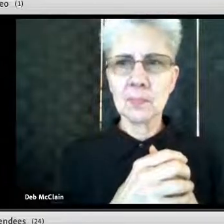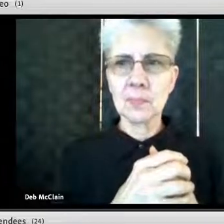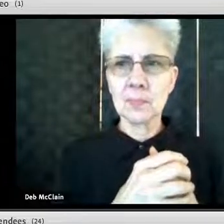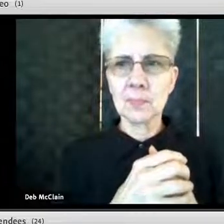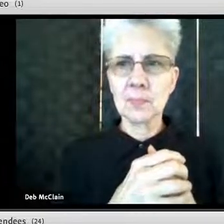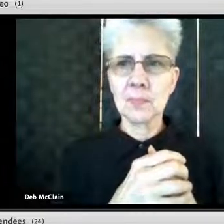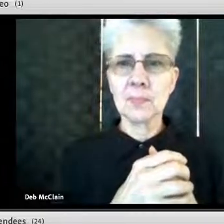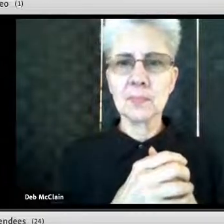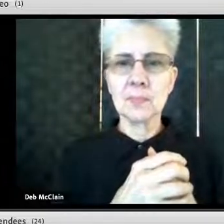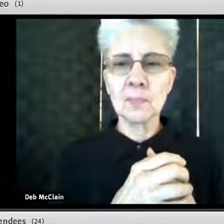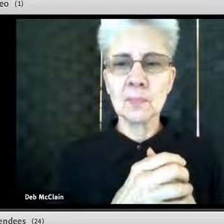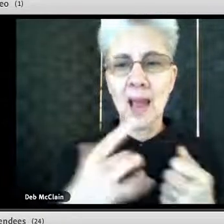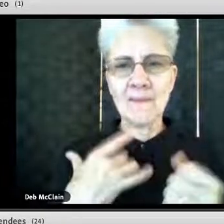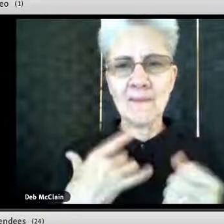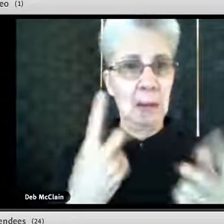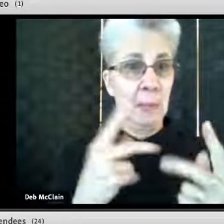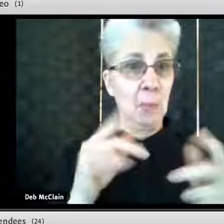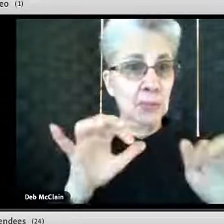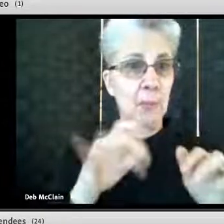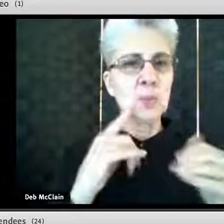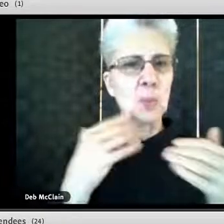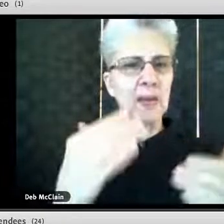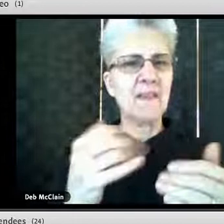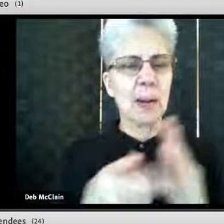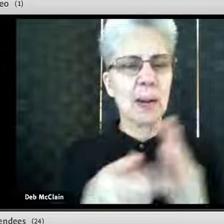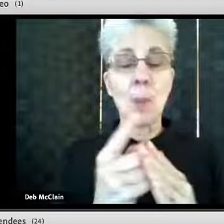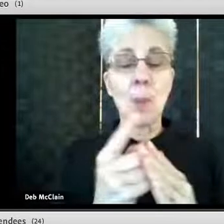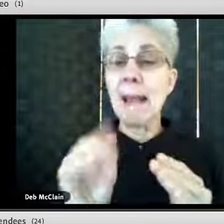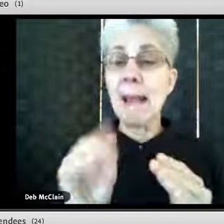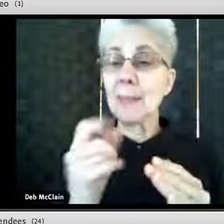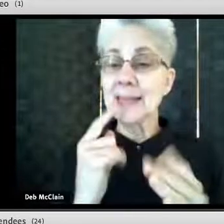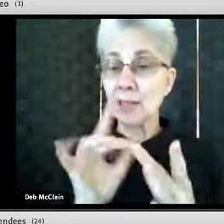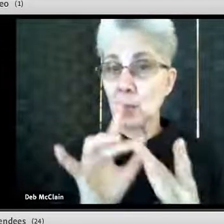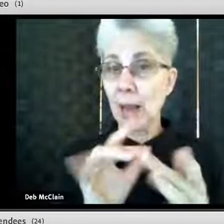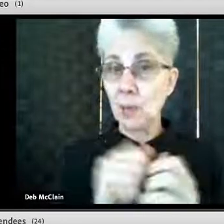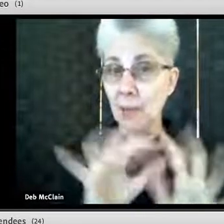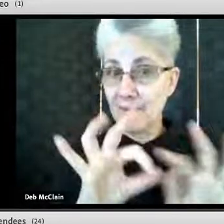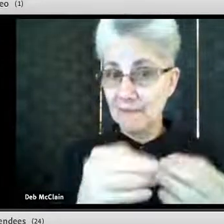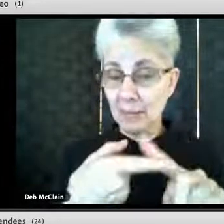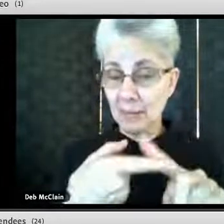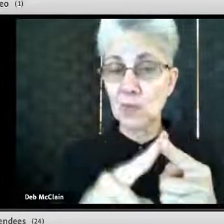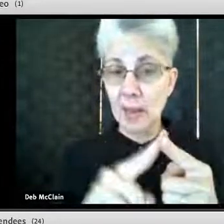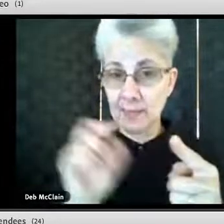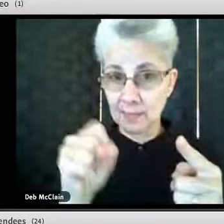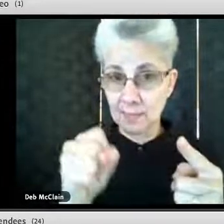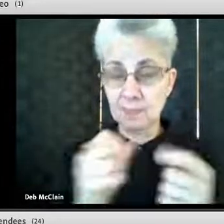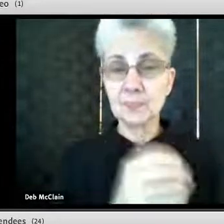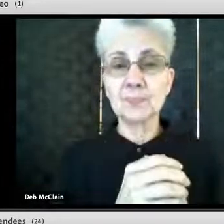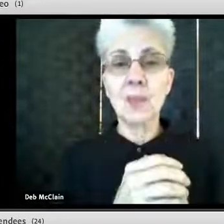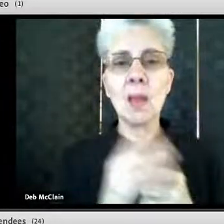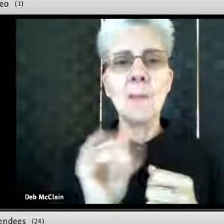I see lots of people typing, so we're just going to give everyone a moment. Amy is saying to connect with my family and friends. Maria says for work.